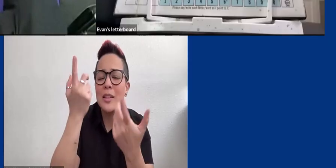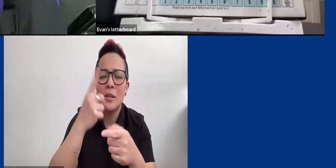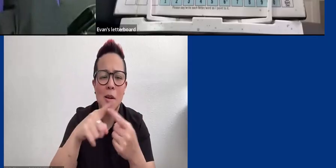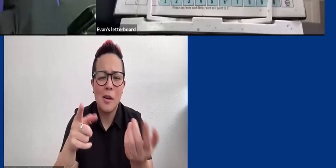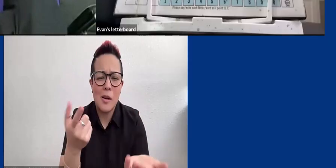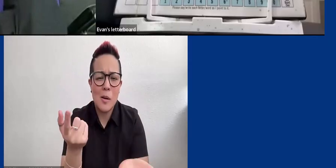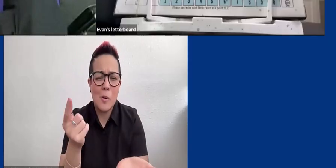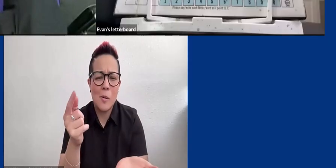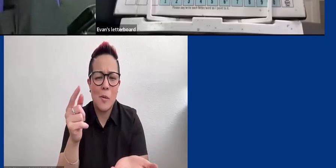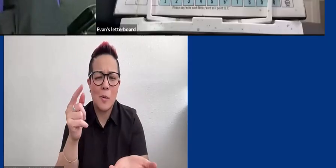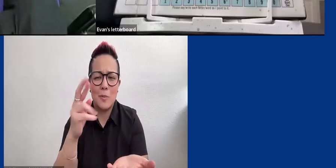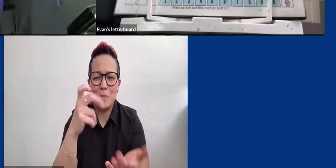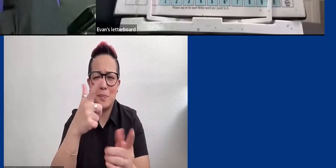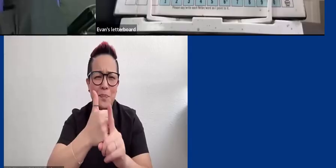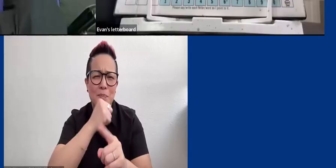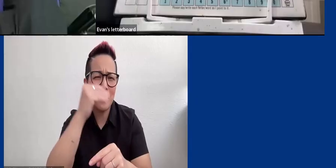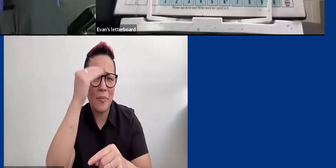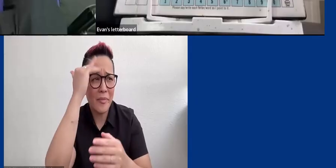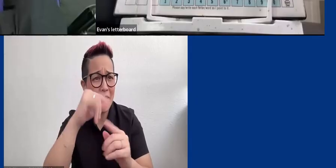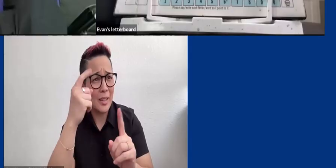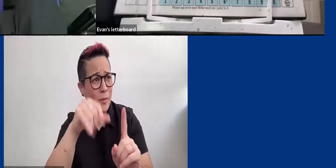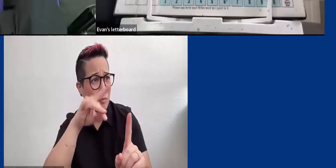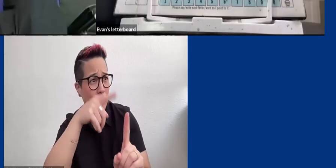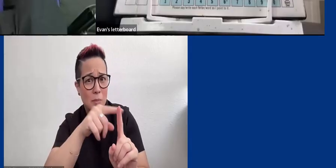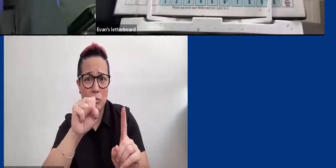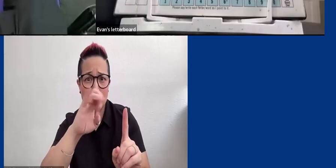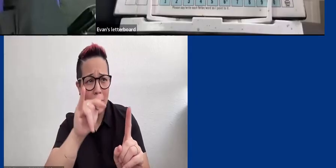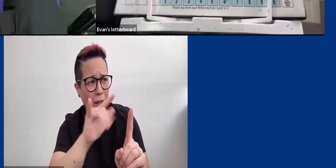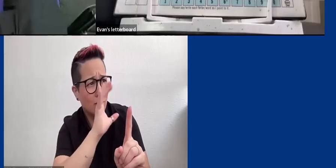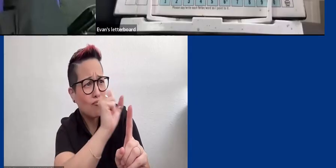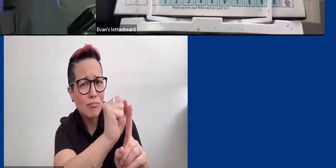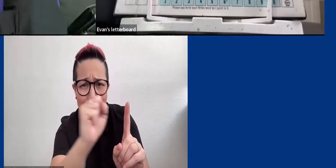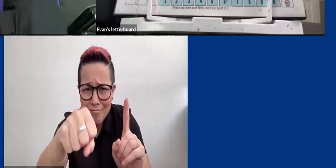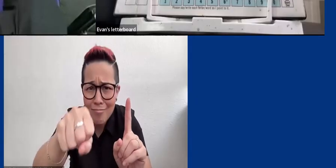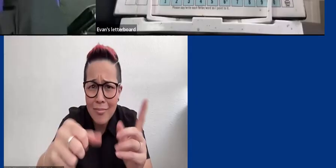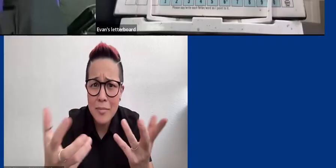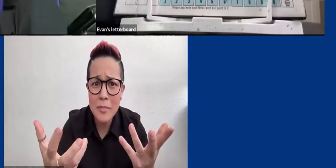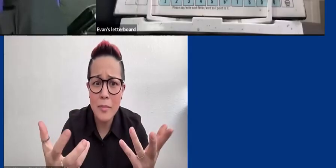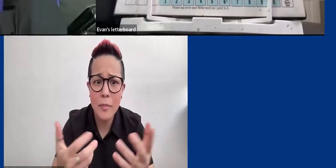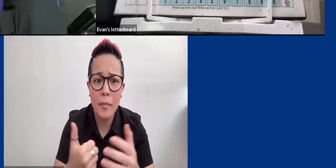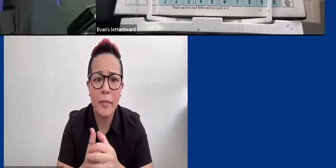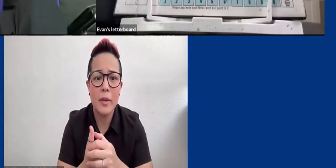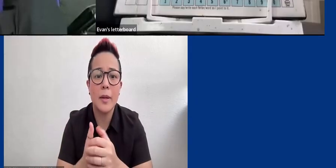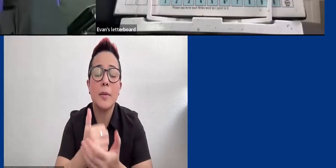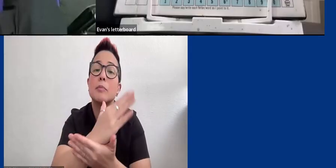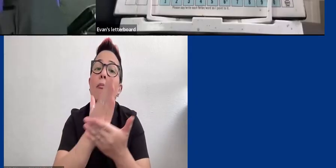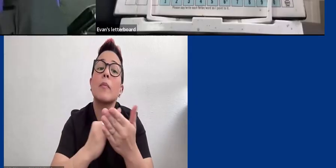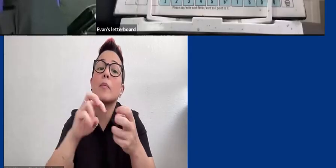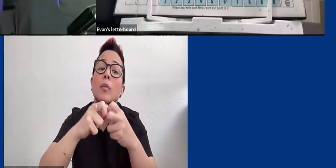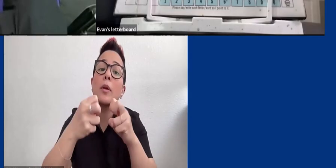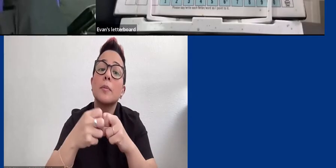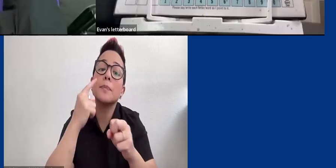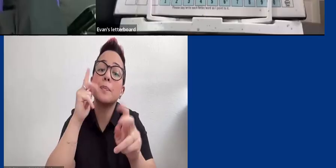aware that someone could find her sexually attractive. Part of the problem for people like Rachel is